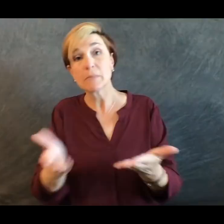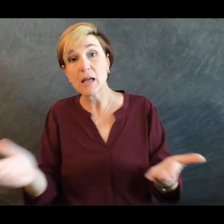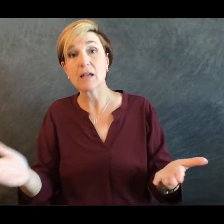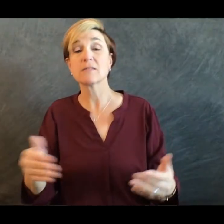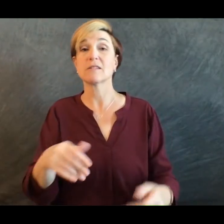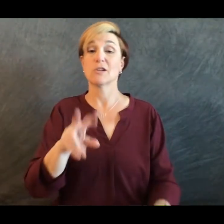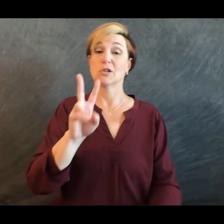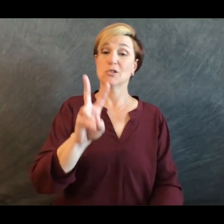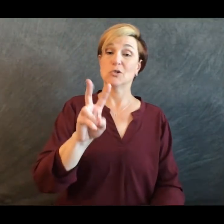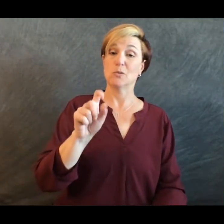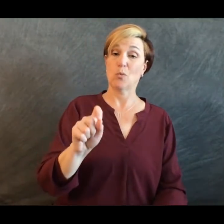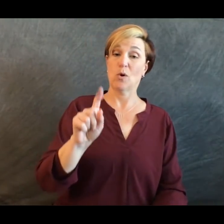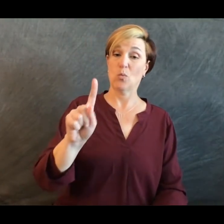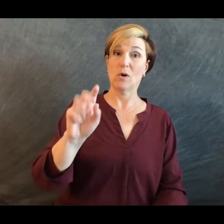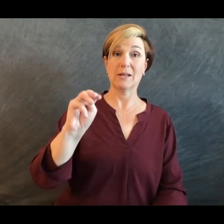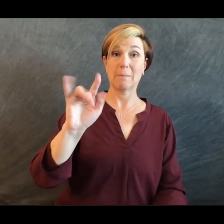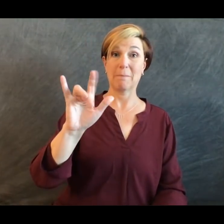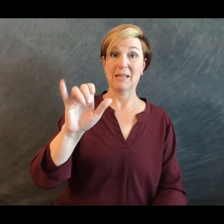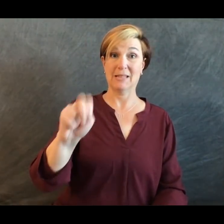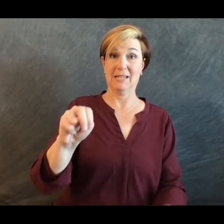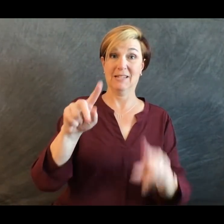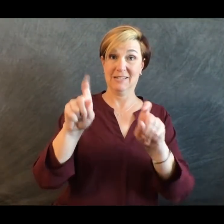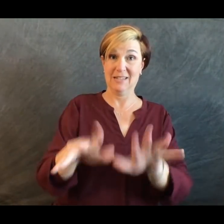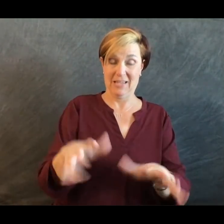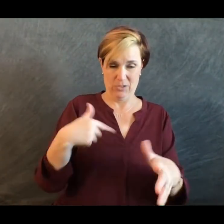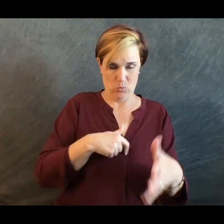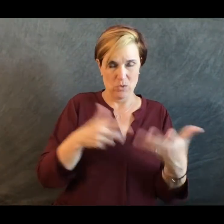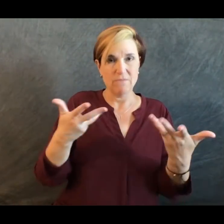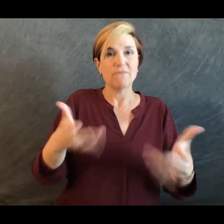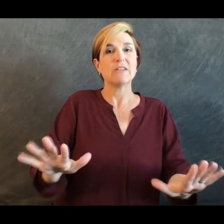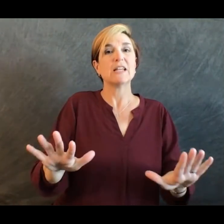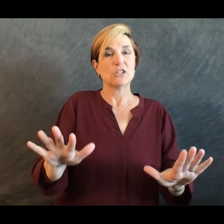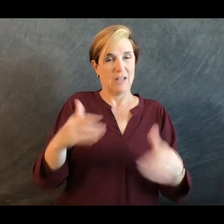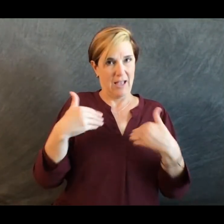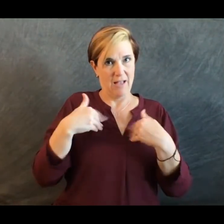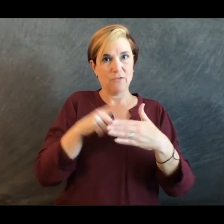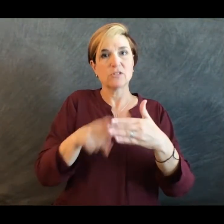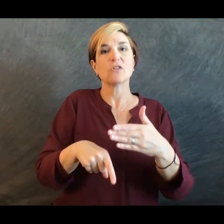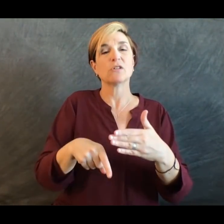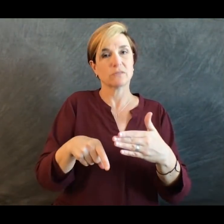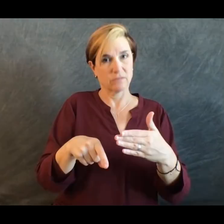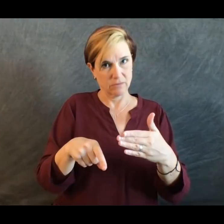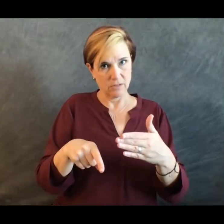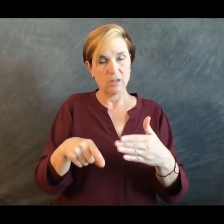tests have been performed we continue to work very very closely with FDA and